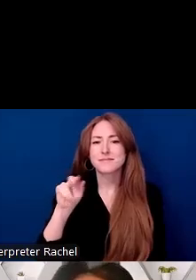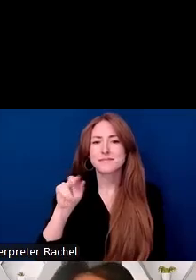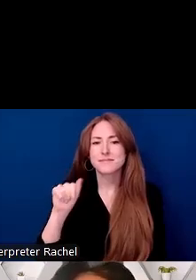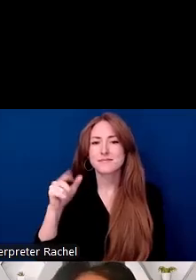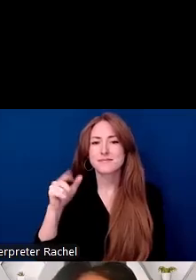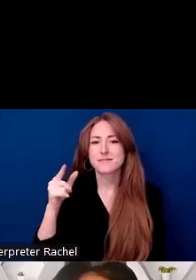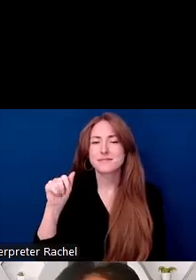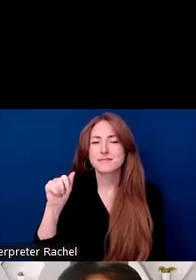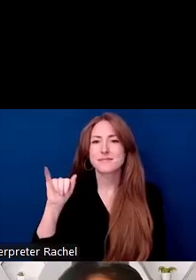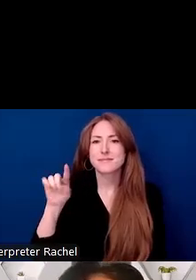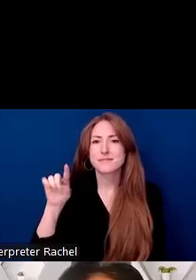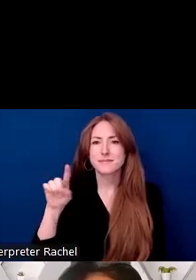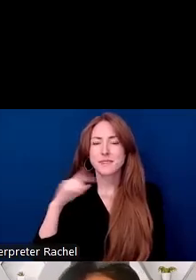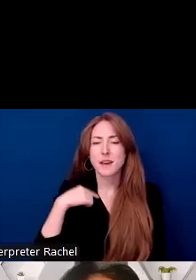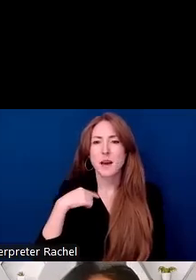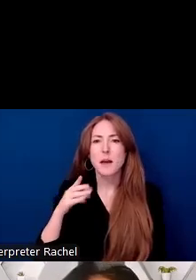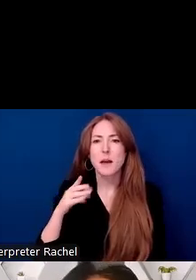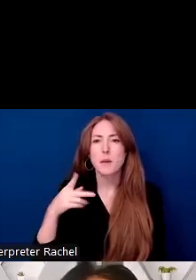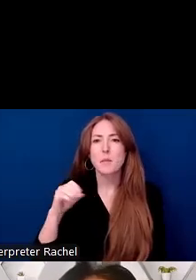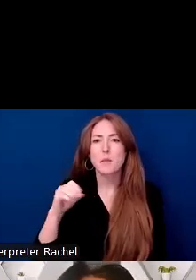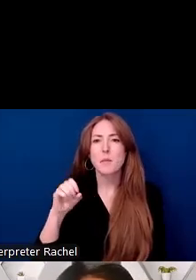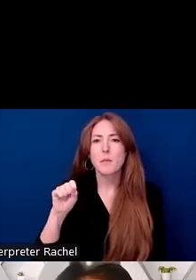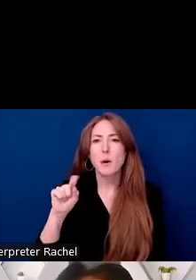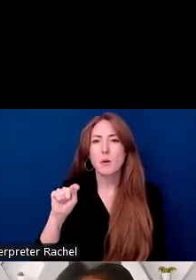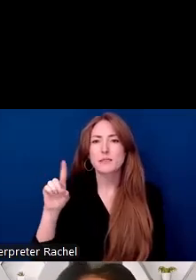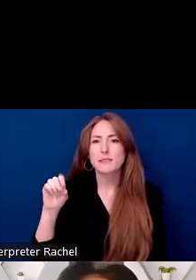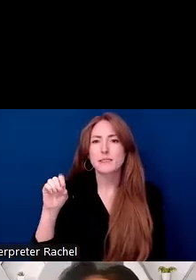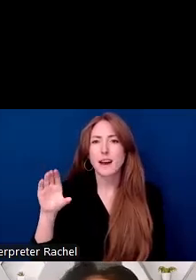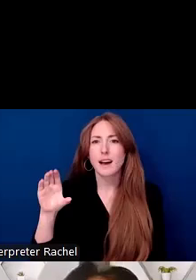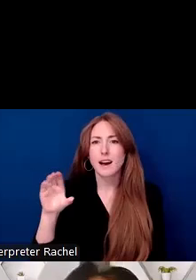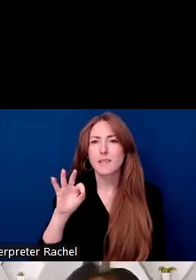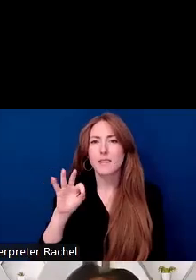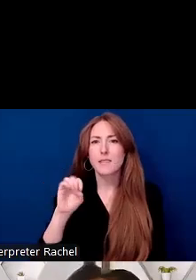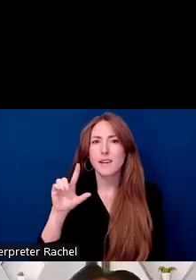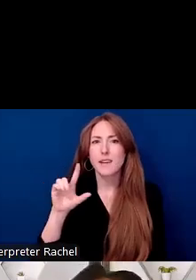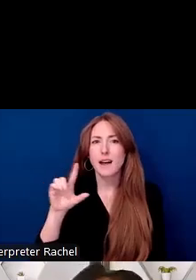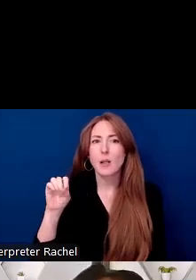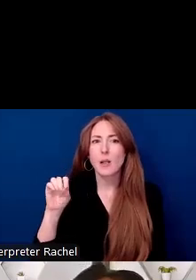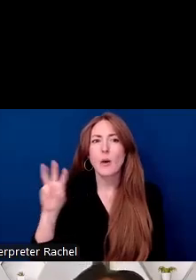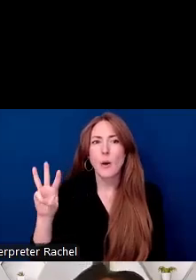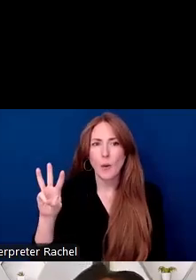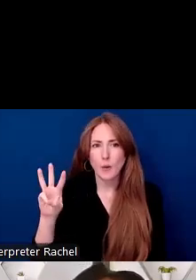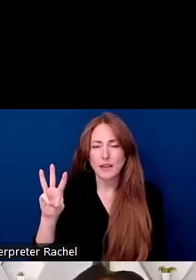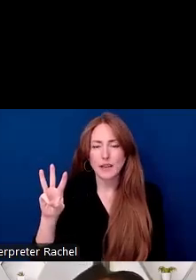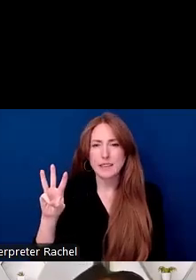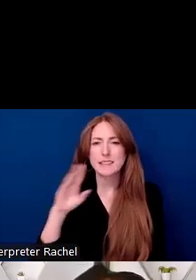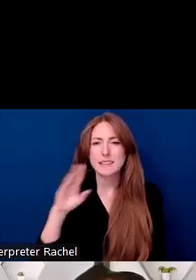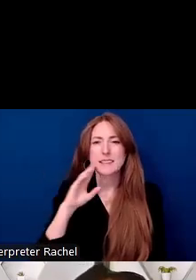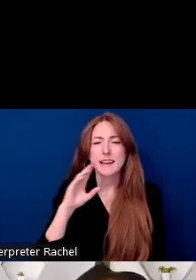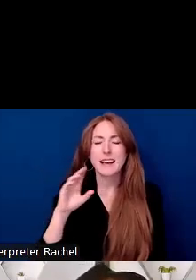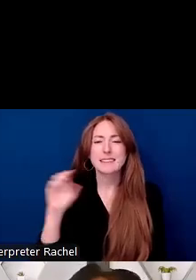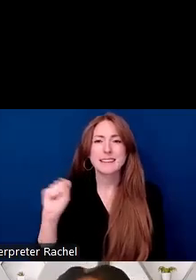of Rehabilitation at Saskatchewan University. I'm a middle age colored woman wearing blue